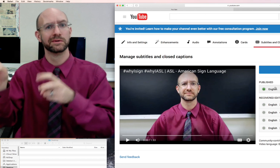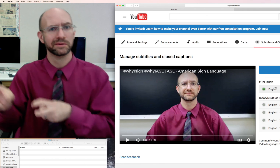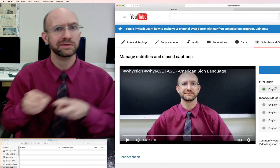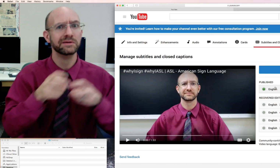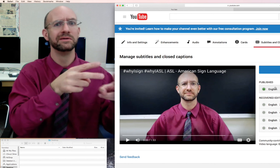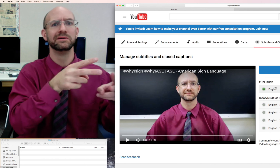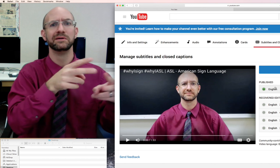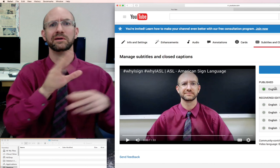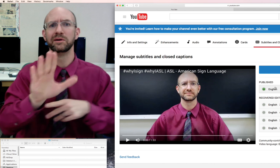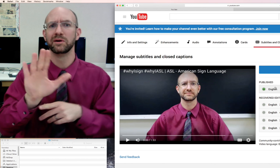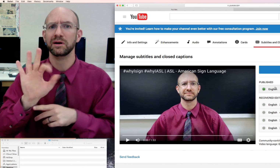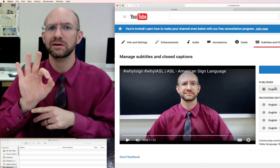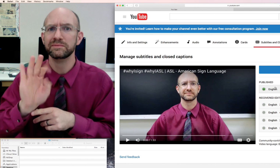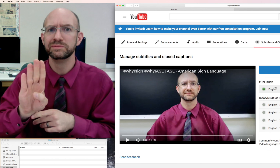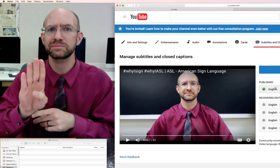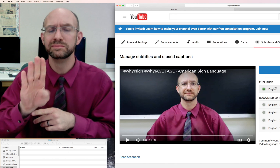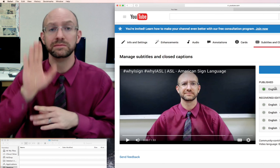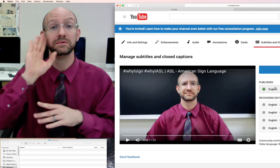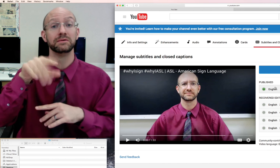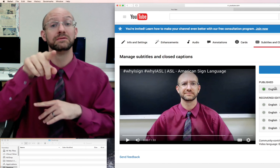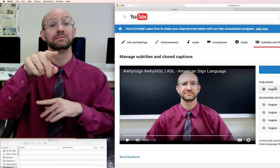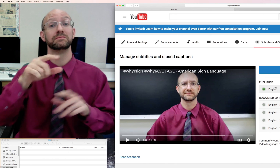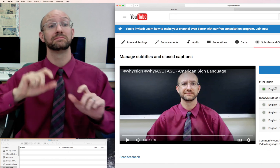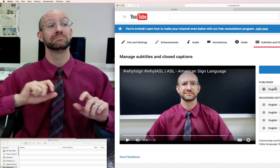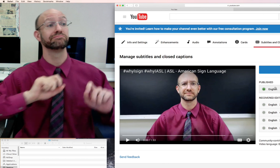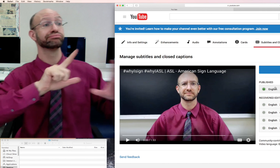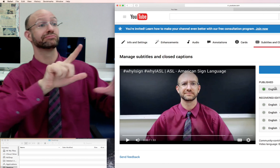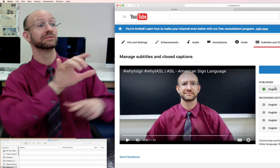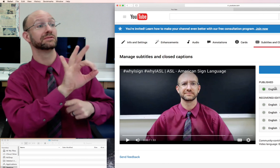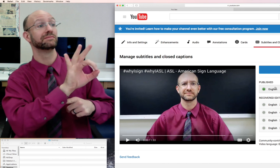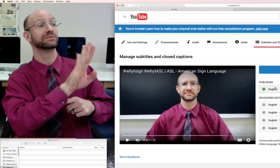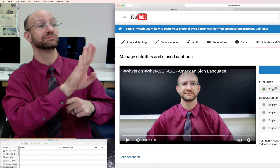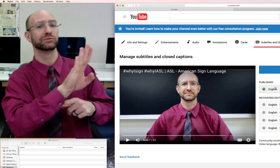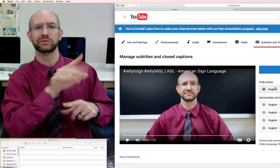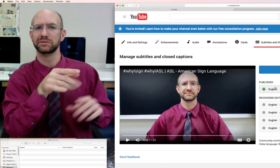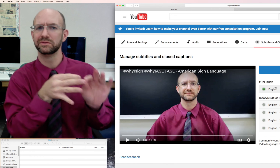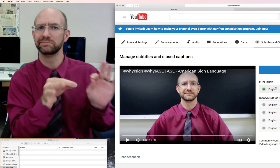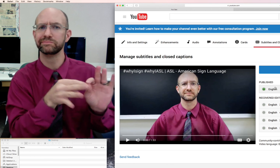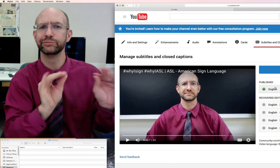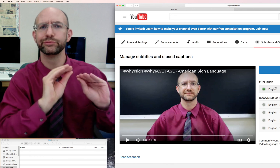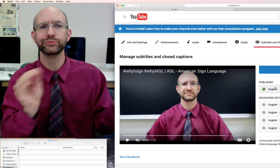You can upload that file on your Facebook video. you know that when you upload your video on Facebook, there is no captions.